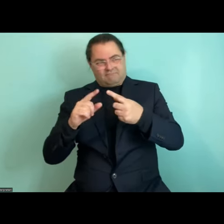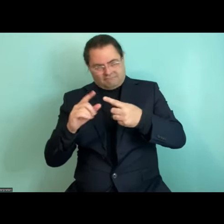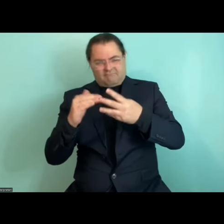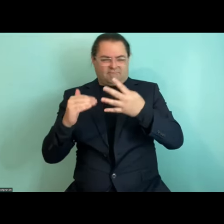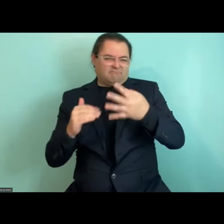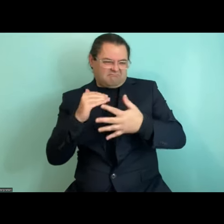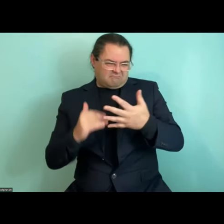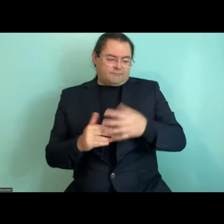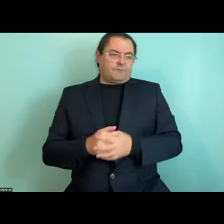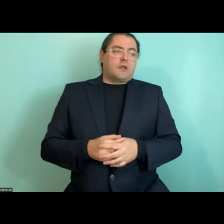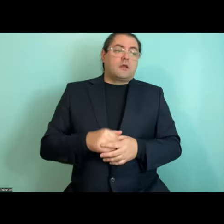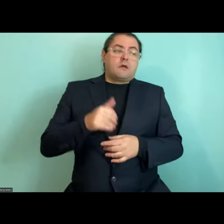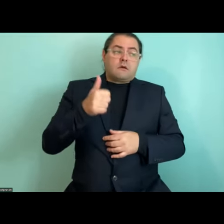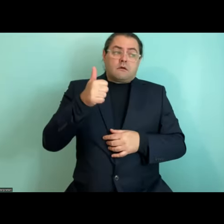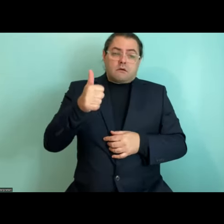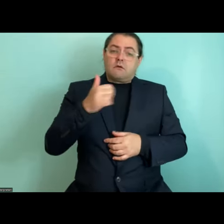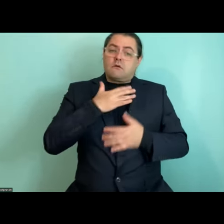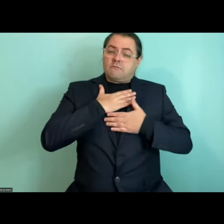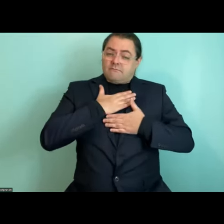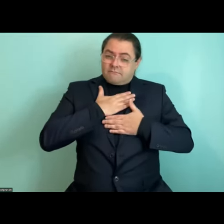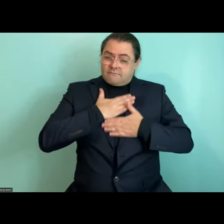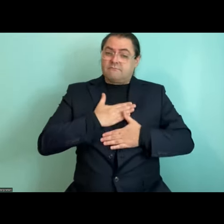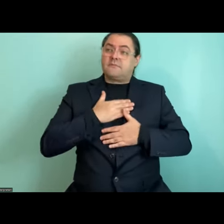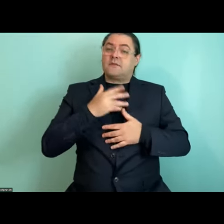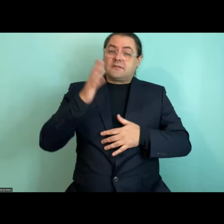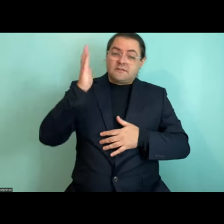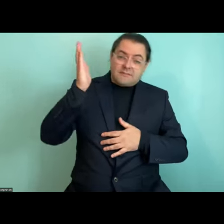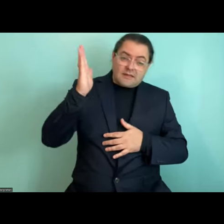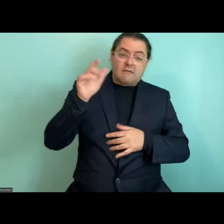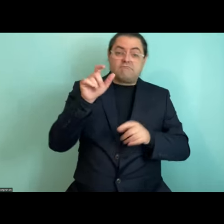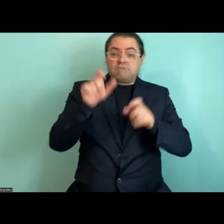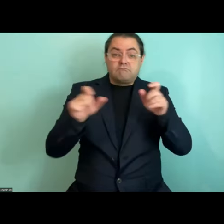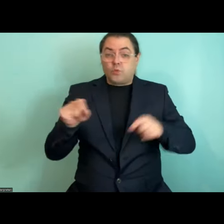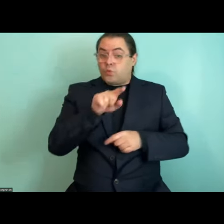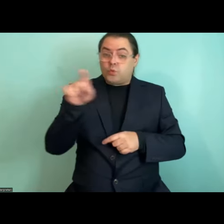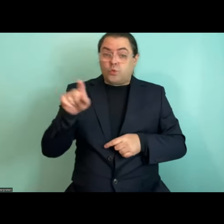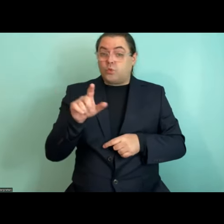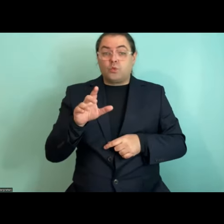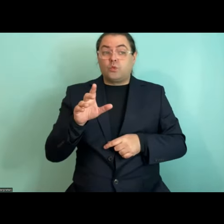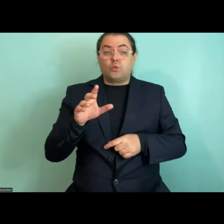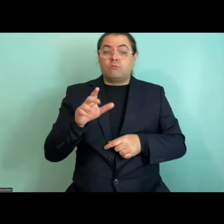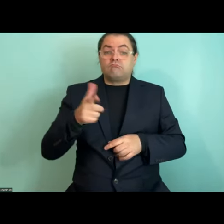10:02:02 Madam see Mo Mo Mo to submit CF anymore. The mercury if I said coffeehouse just three